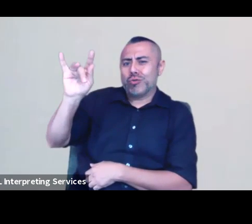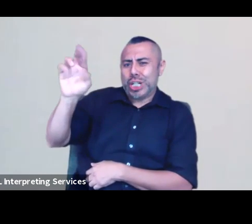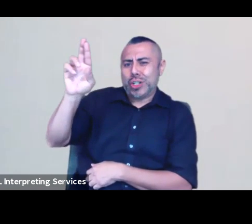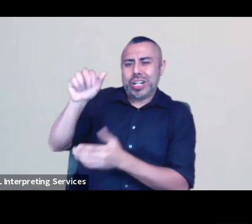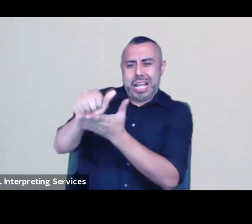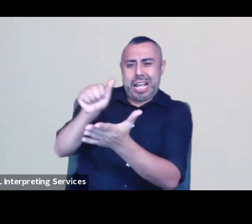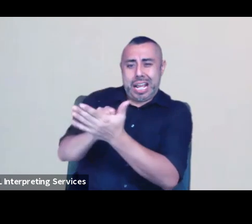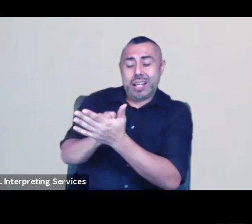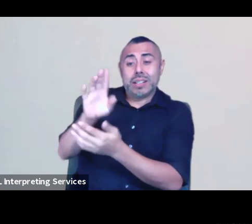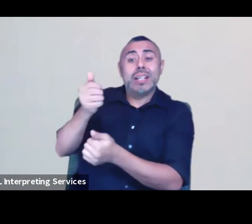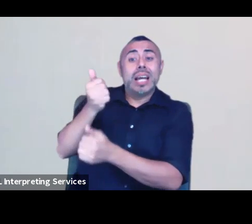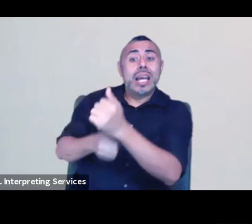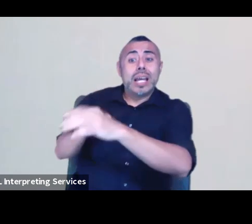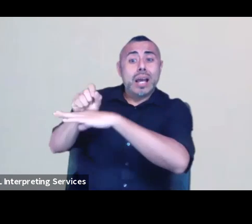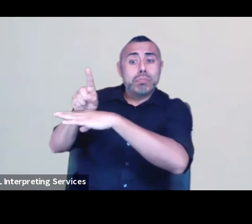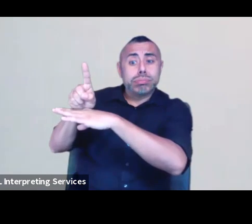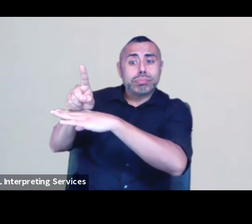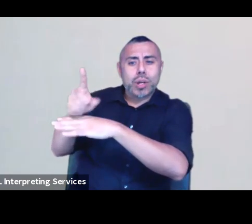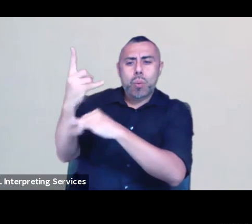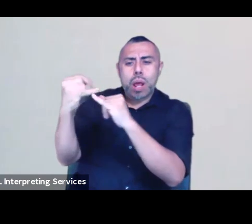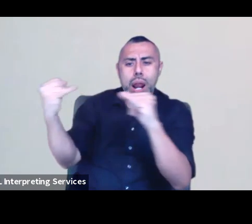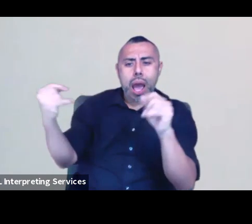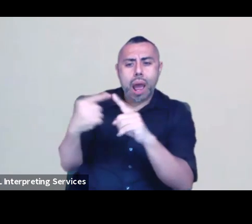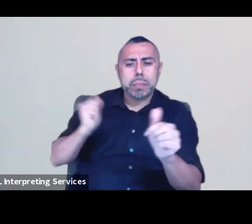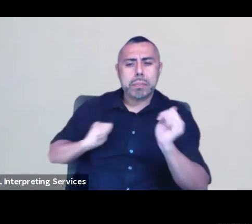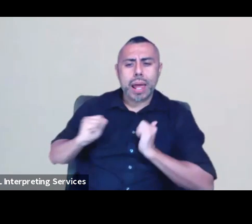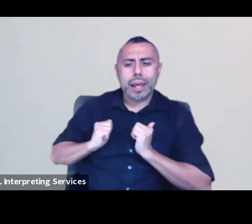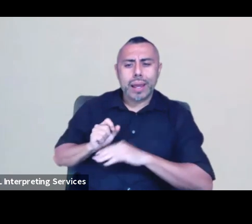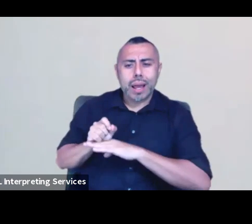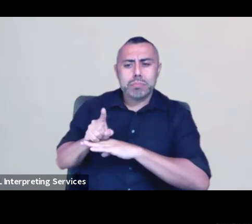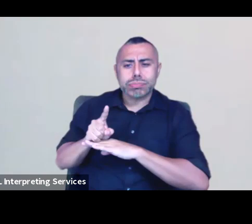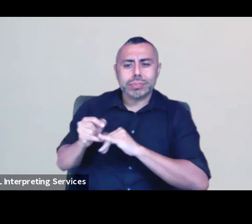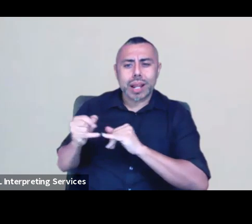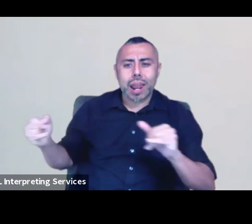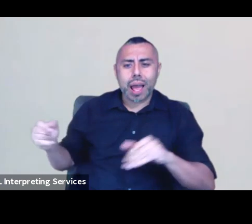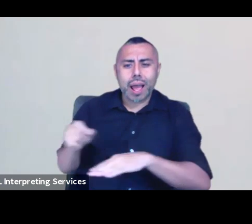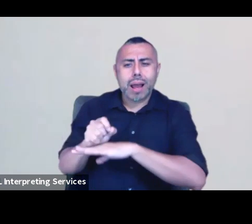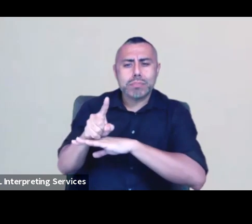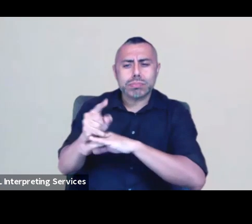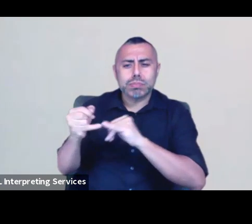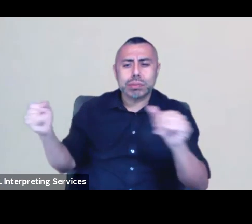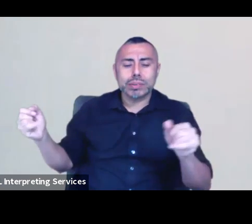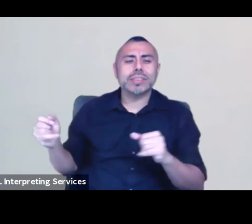Another person just did a simple YouTube video, one camera right in front of the computer, so easy to do.